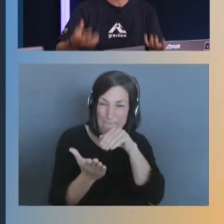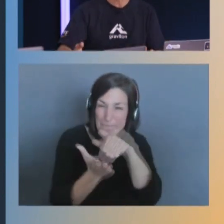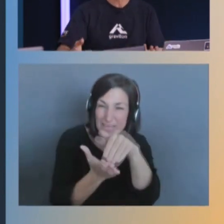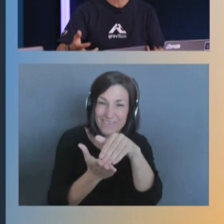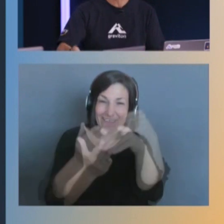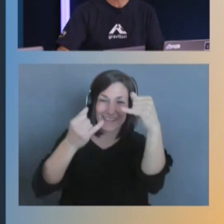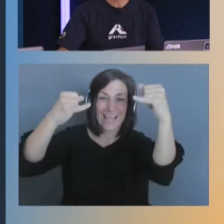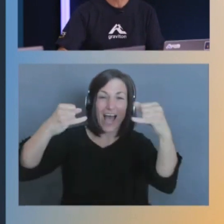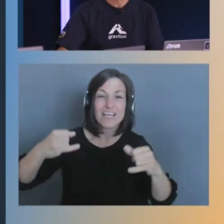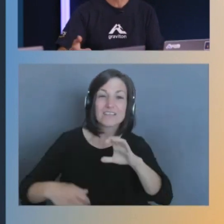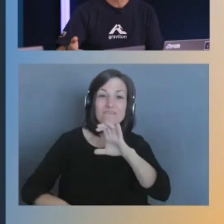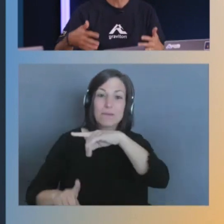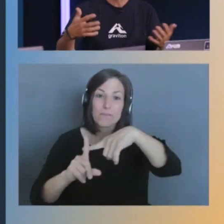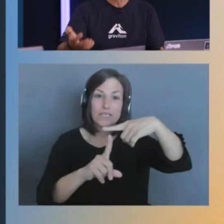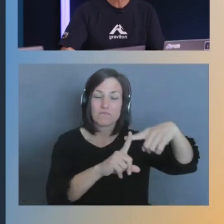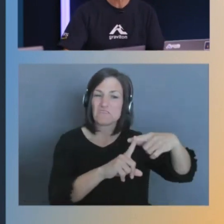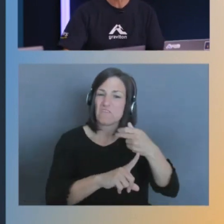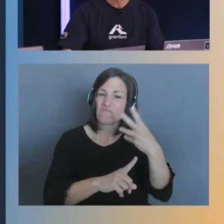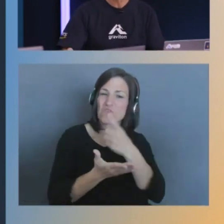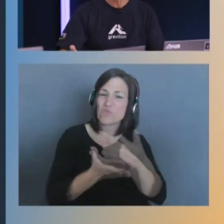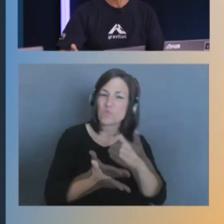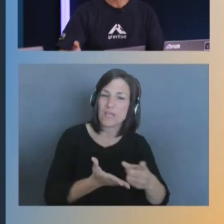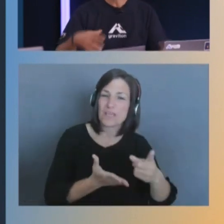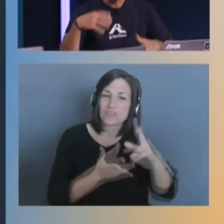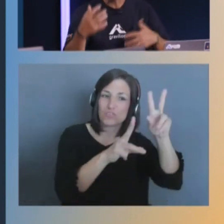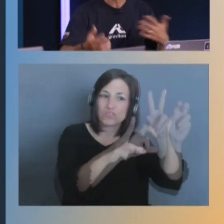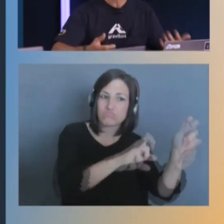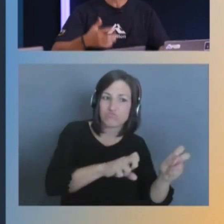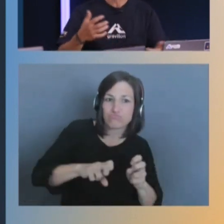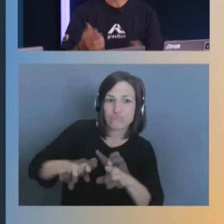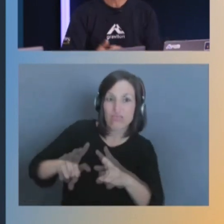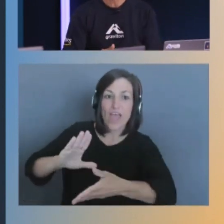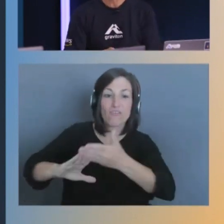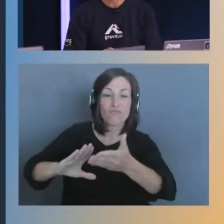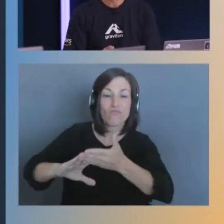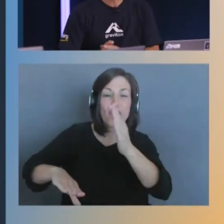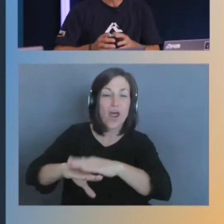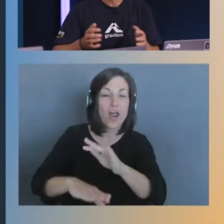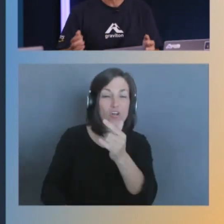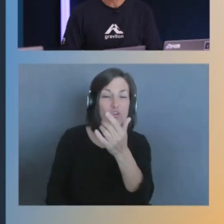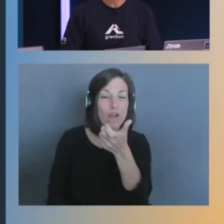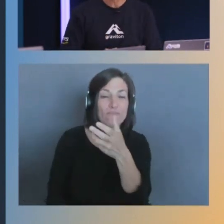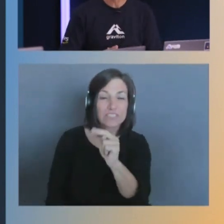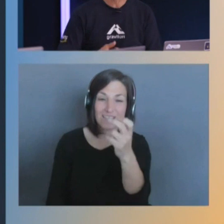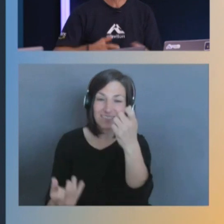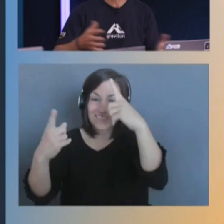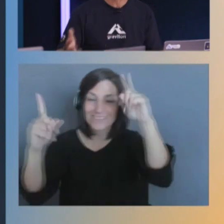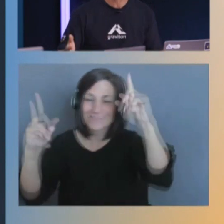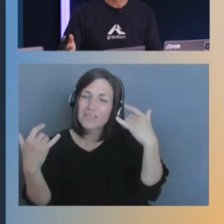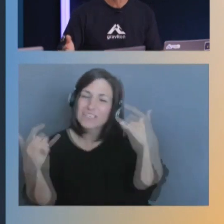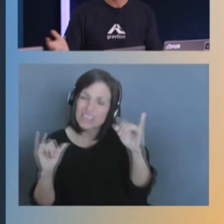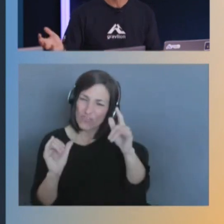and run that on Graviton successfully, still required some optimization and tuning,